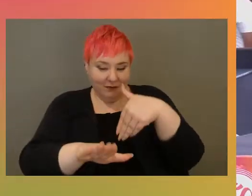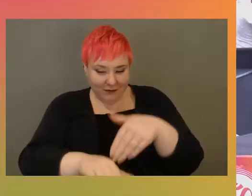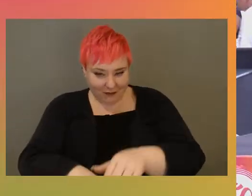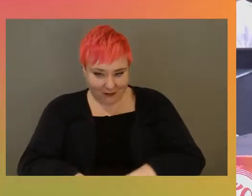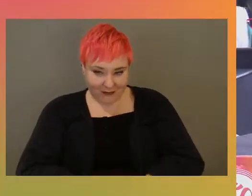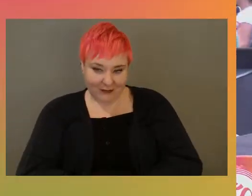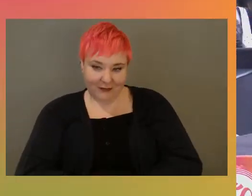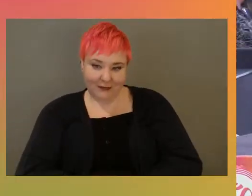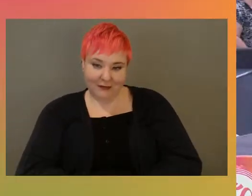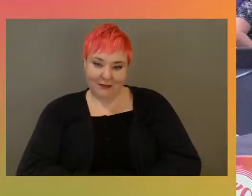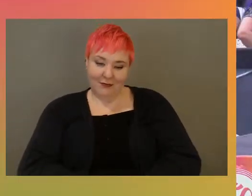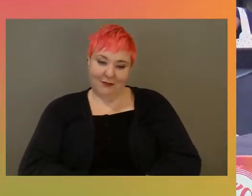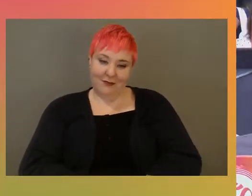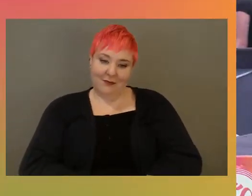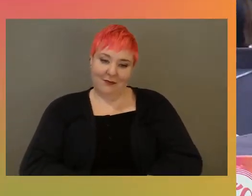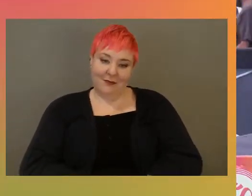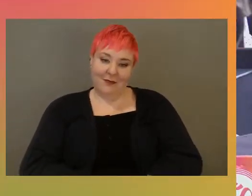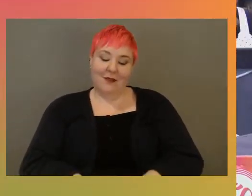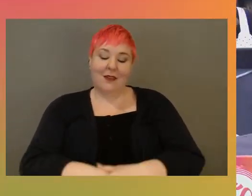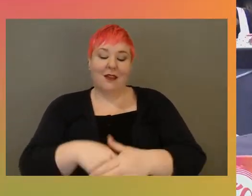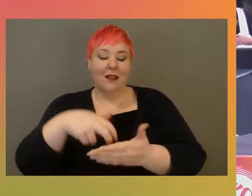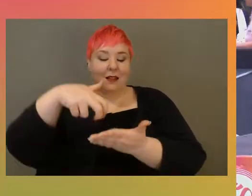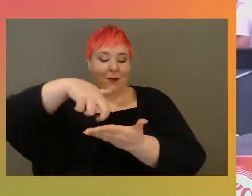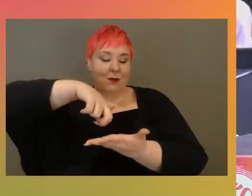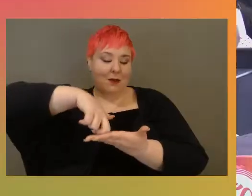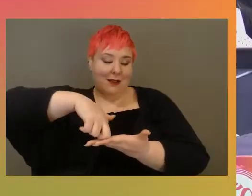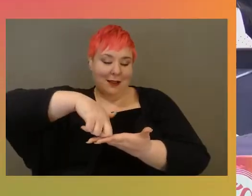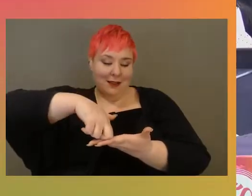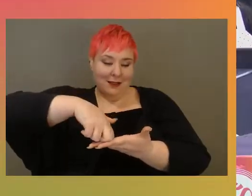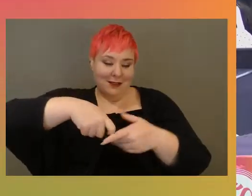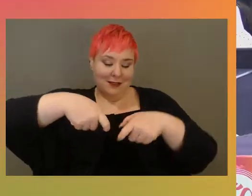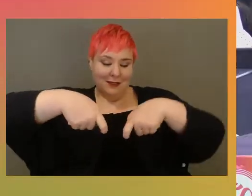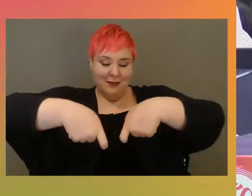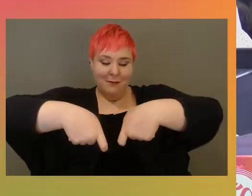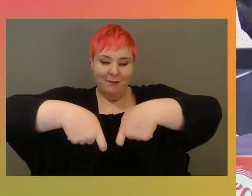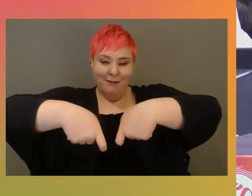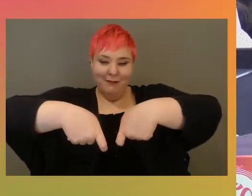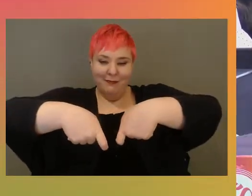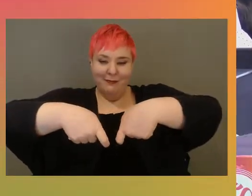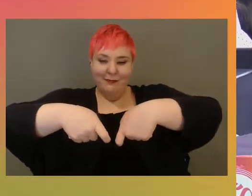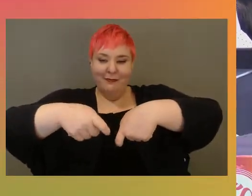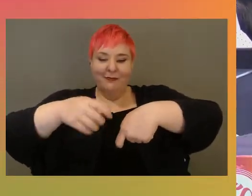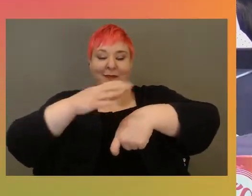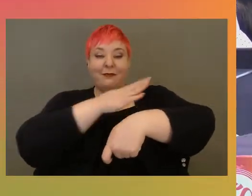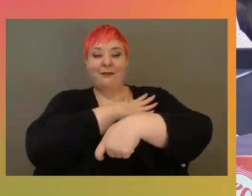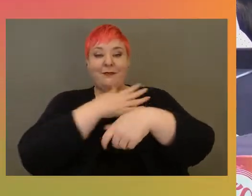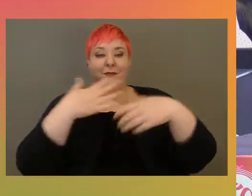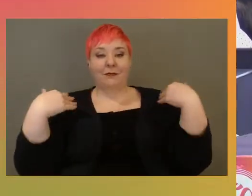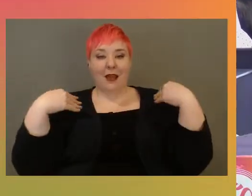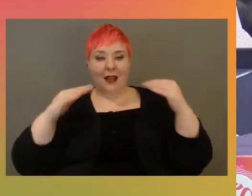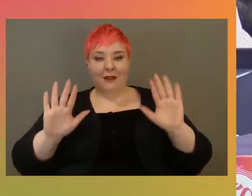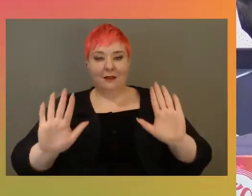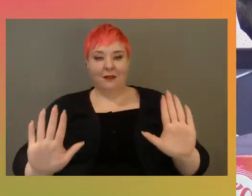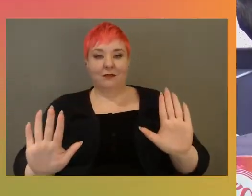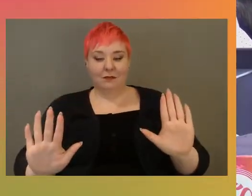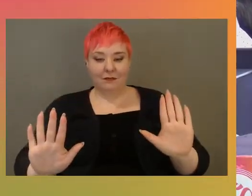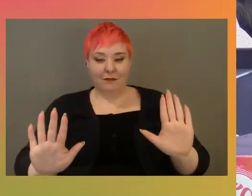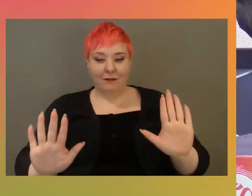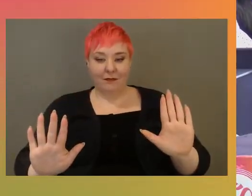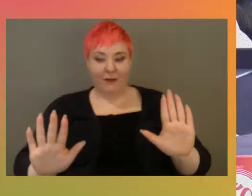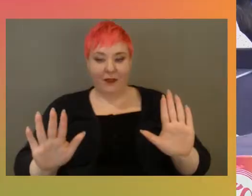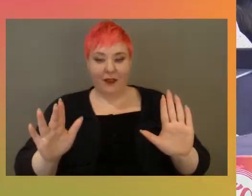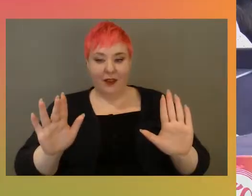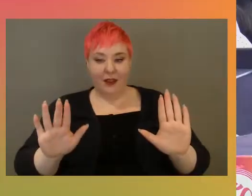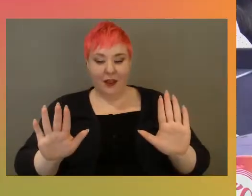STRAIGHTEN, BEND AND STRAIGHTEN.